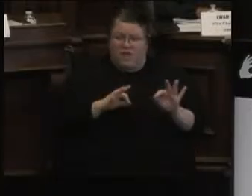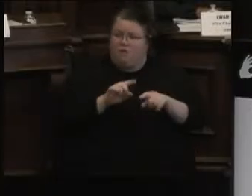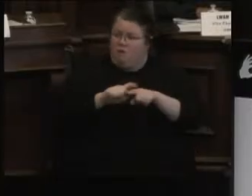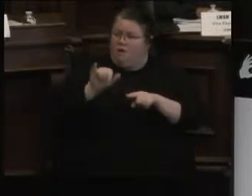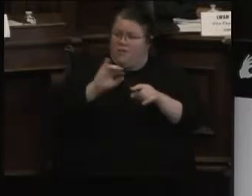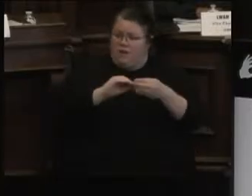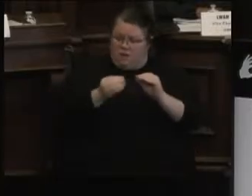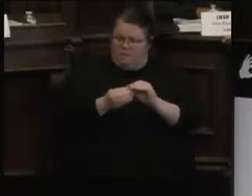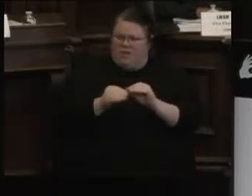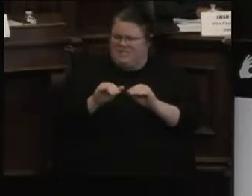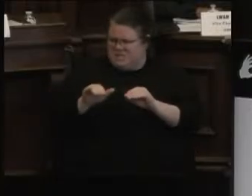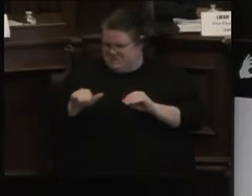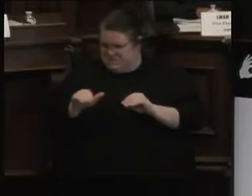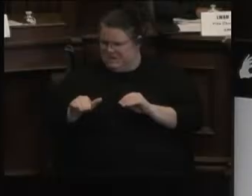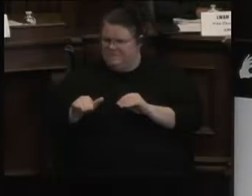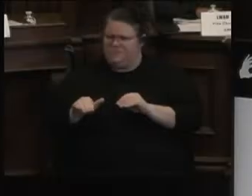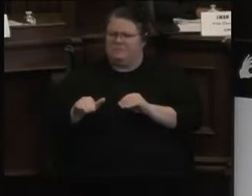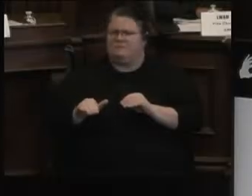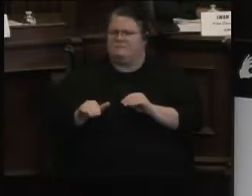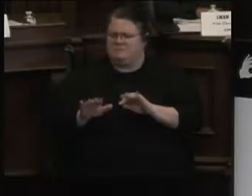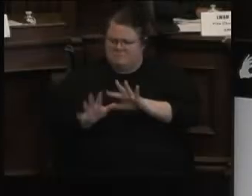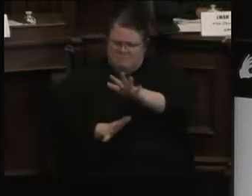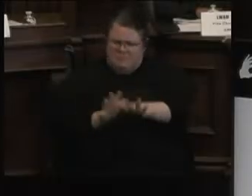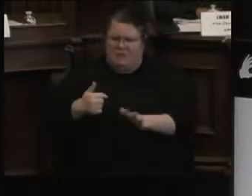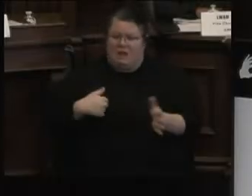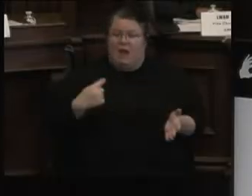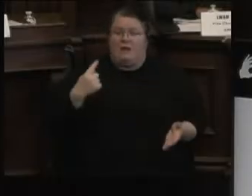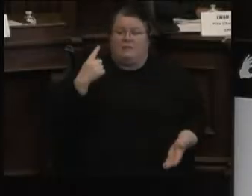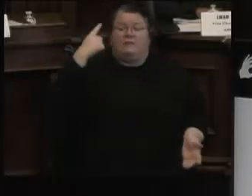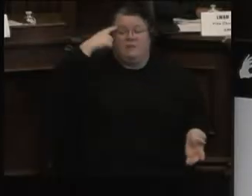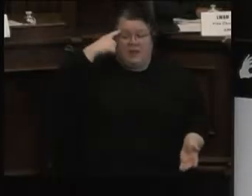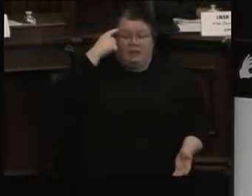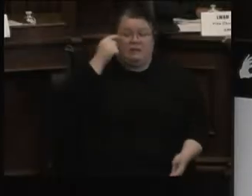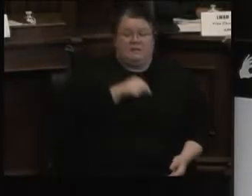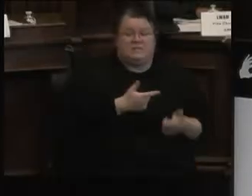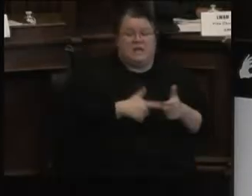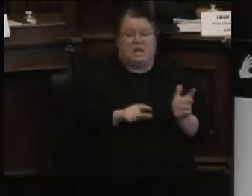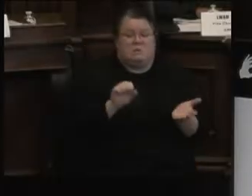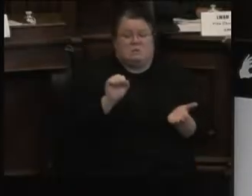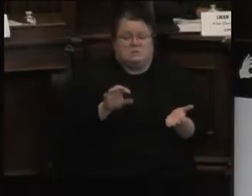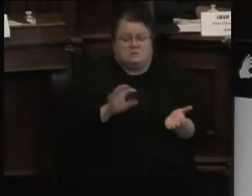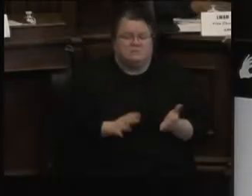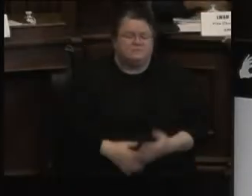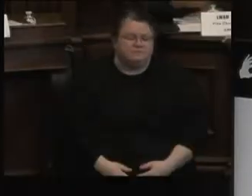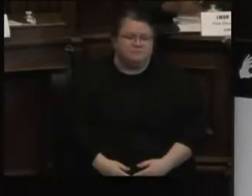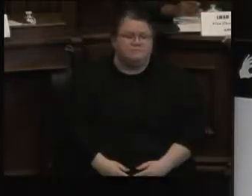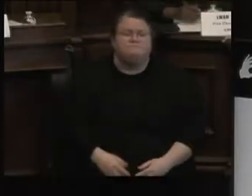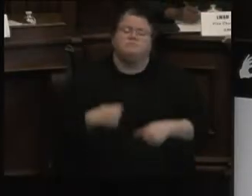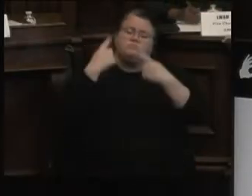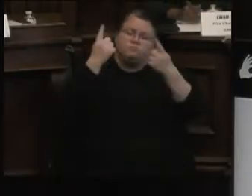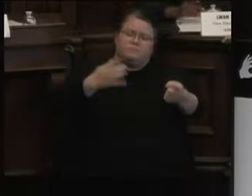oh, but we'll get you a Korean person. Don't worry. So you can call language line and ask